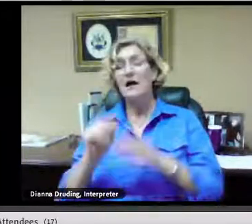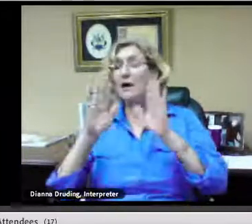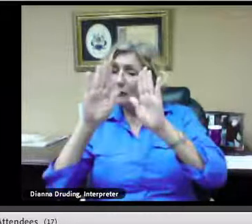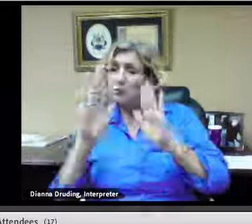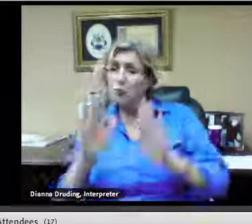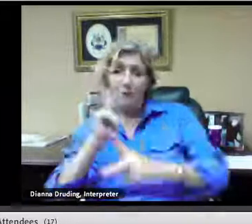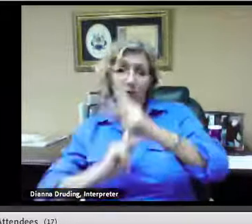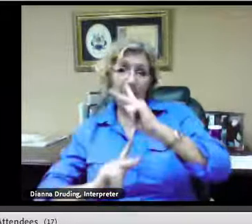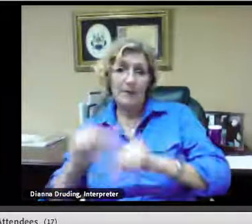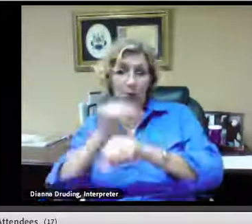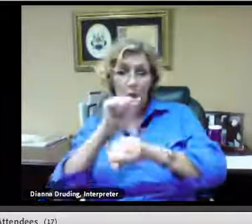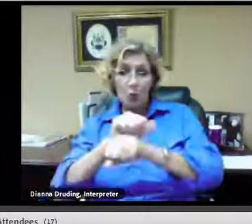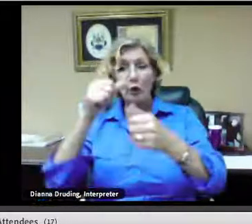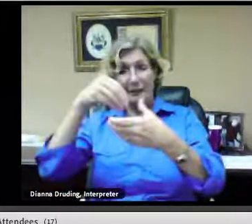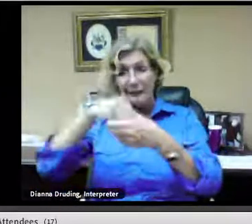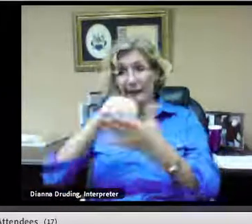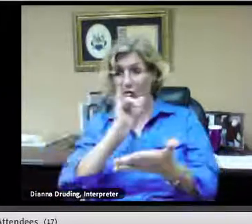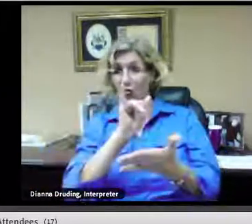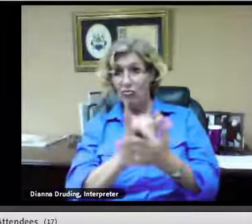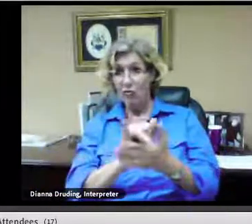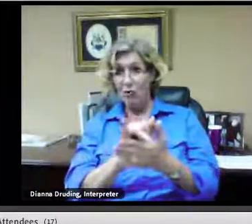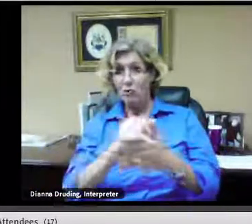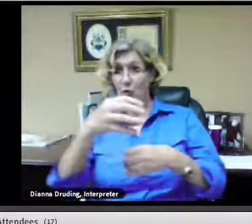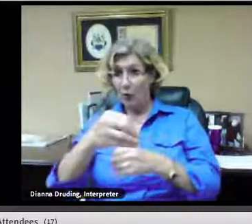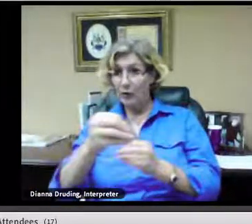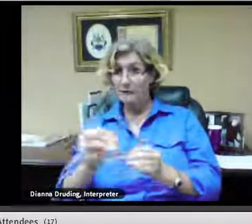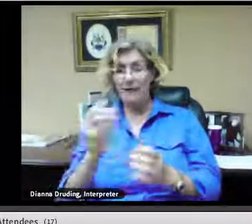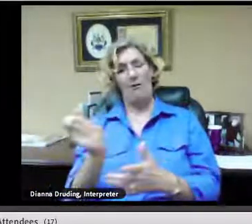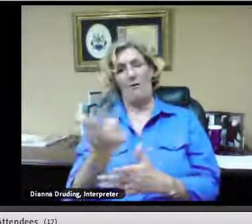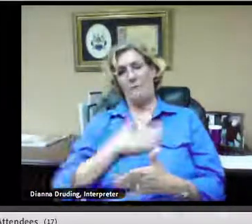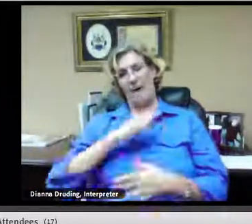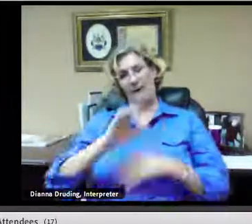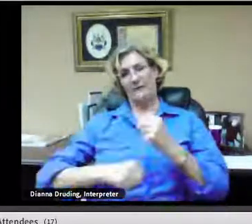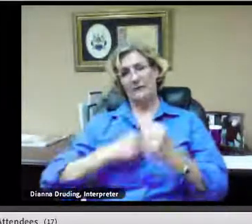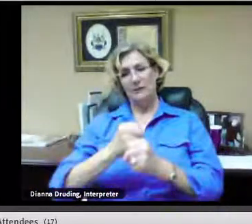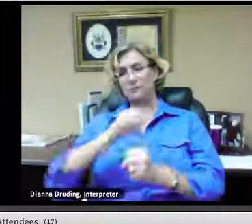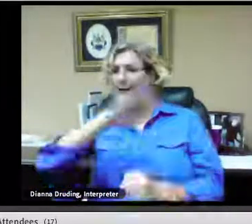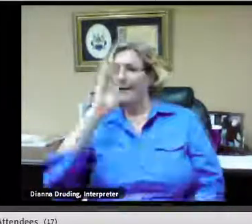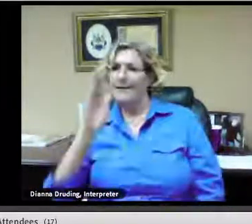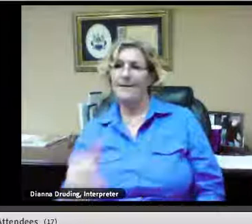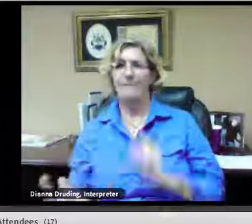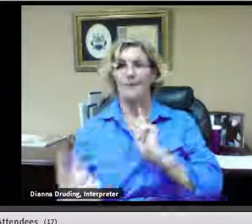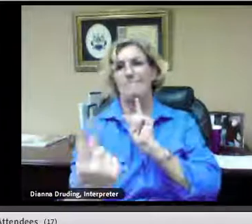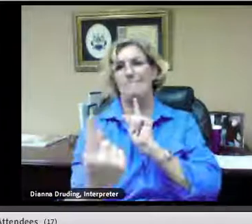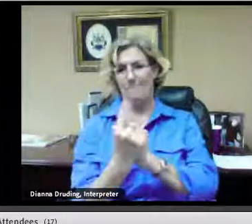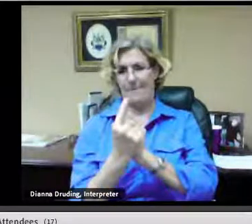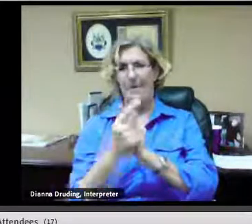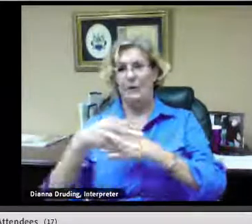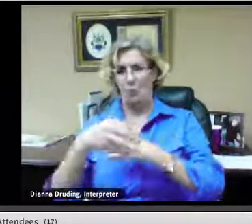I honestly never met an organization. I never met, you know, an institution.